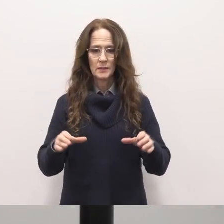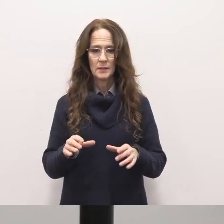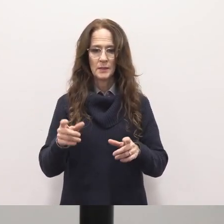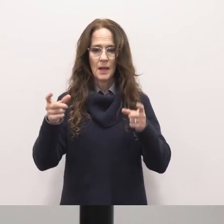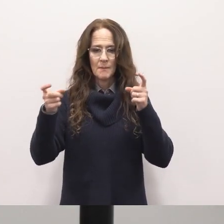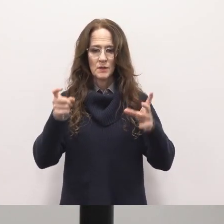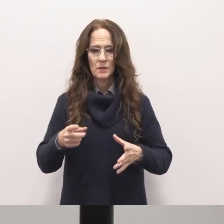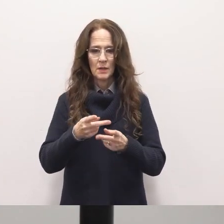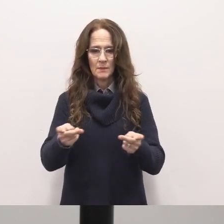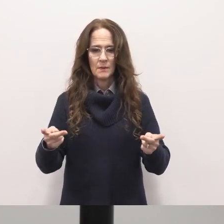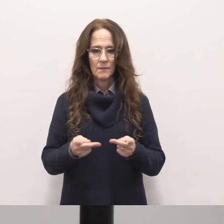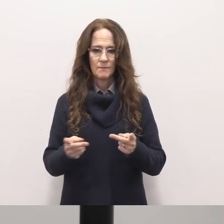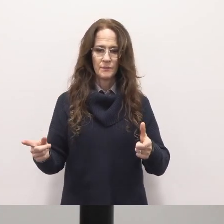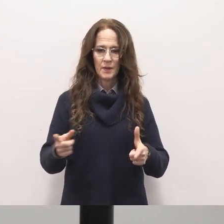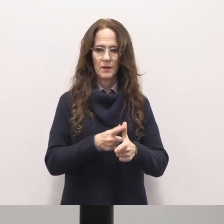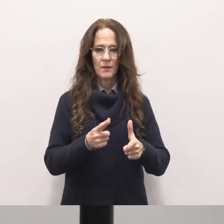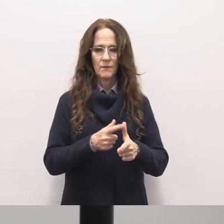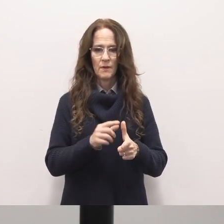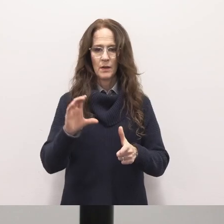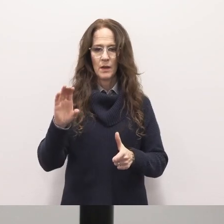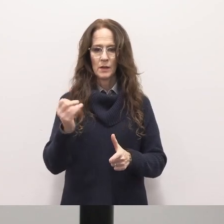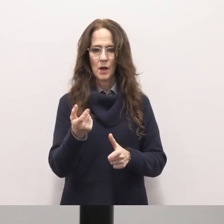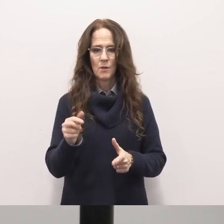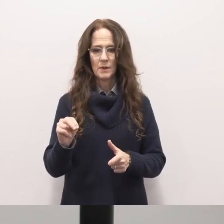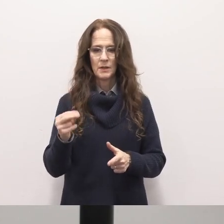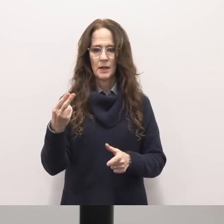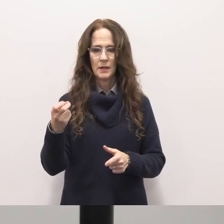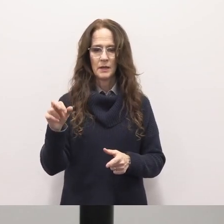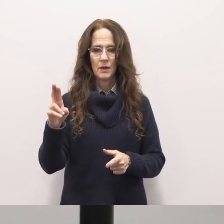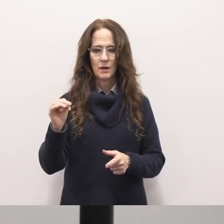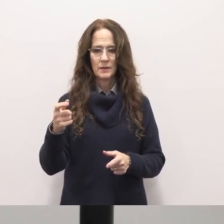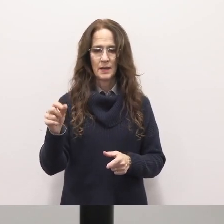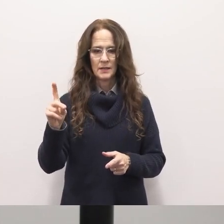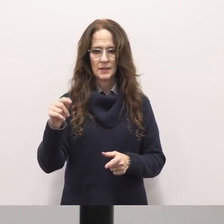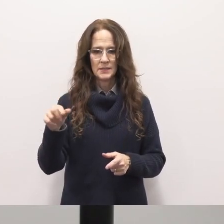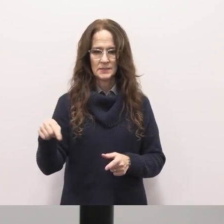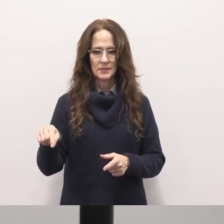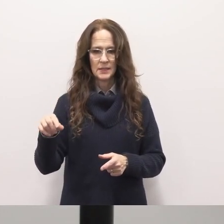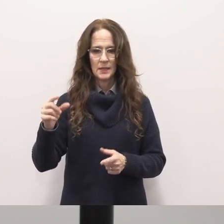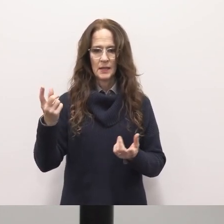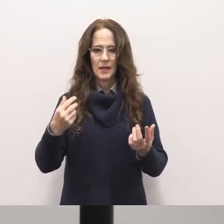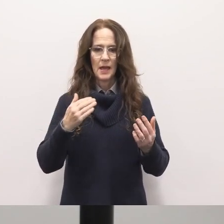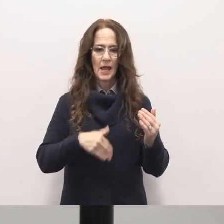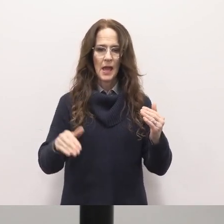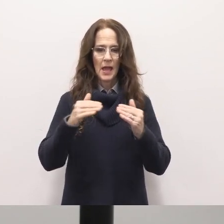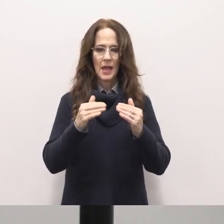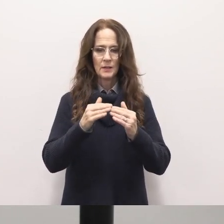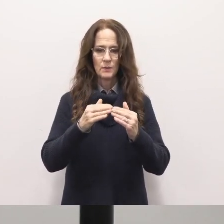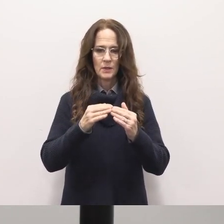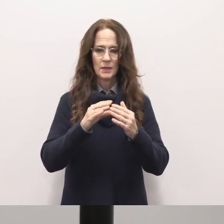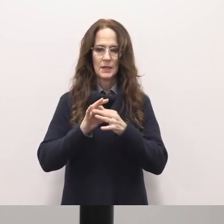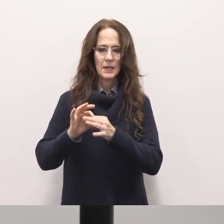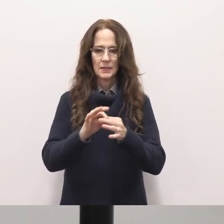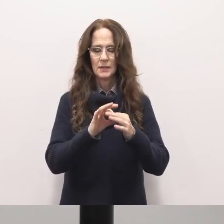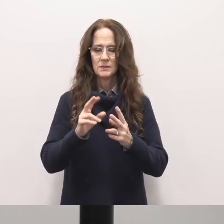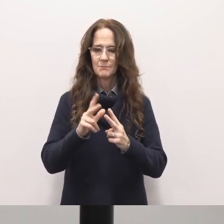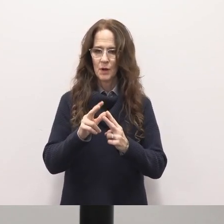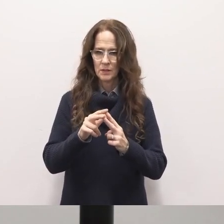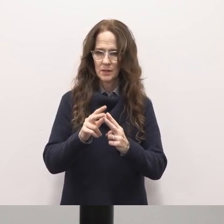the first being Carmen Hernandez, administrative assistant at Equity Engagement and Partnerships to acting principal